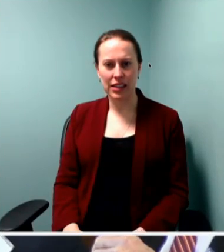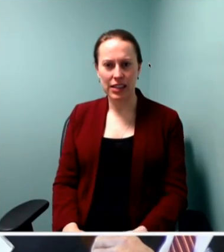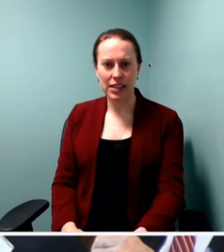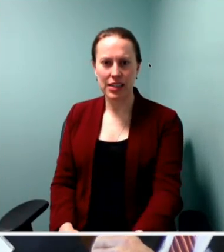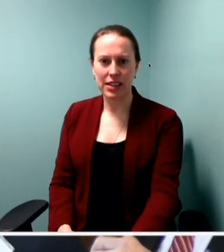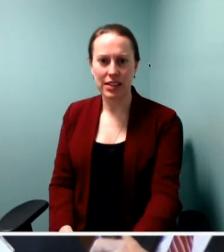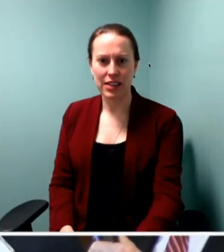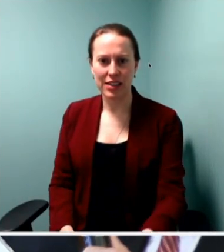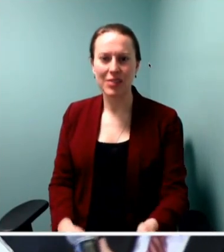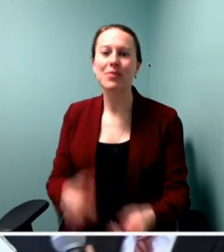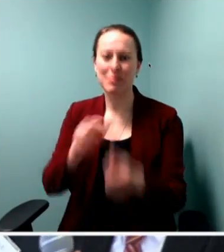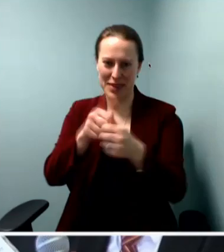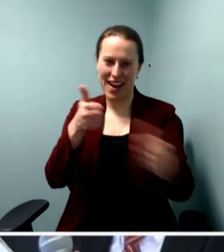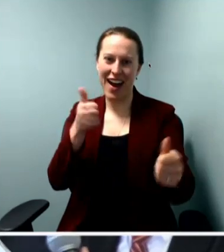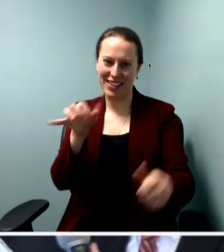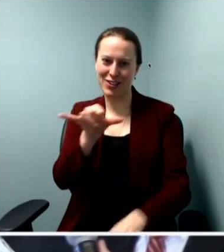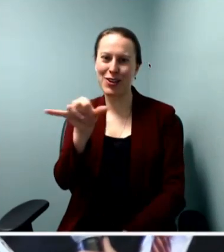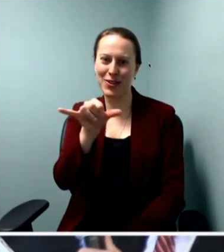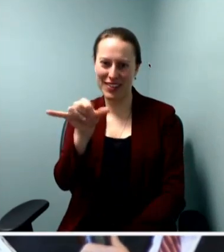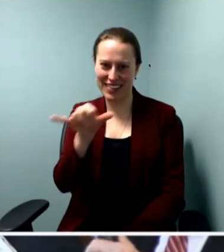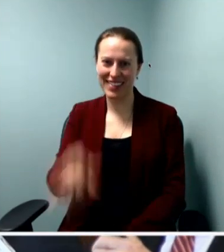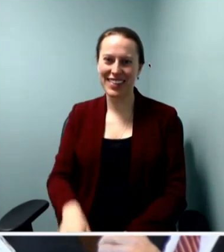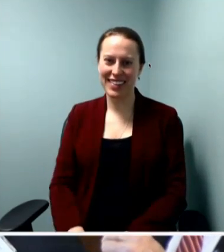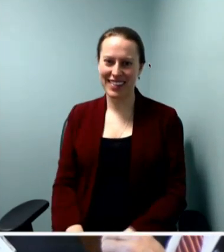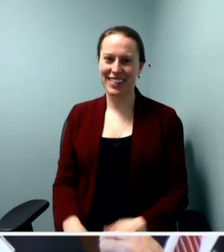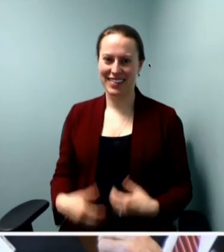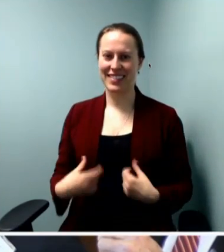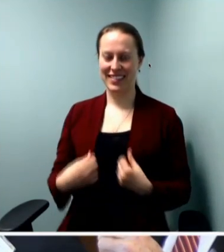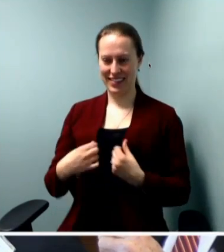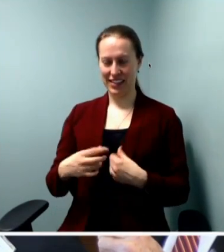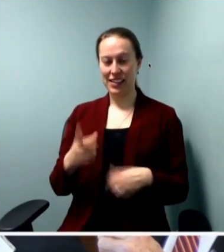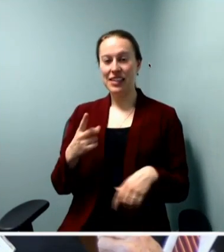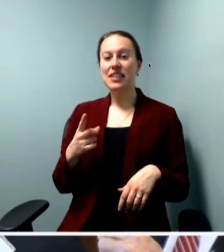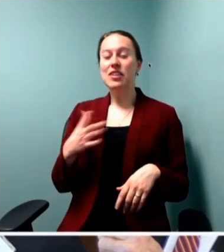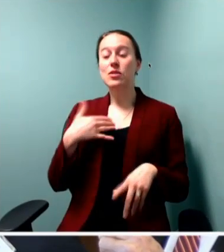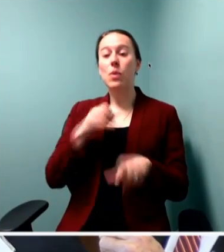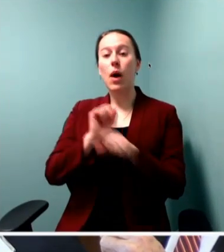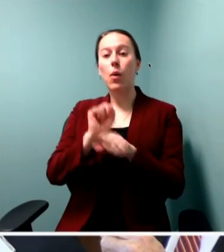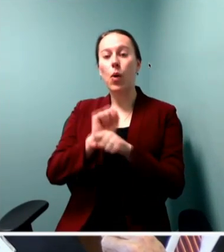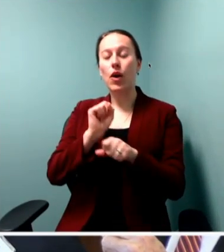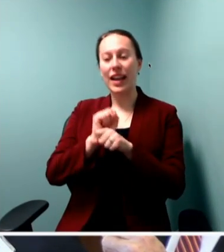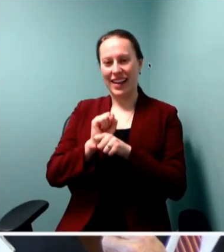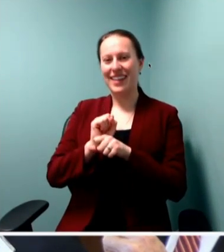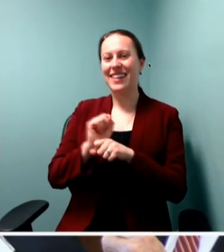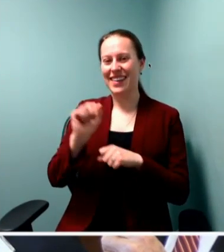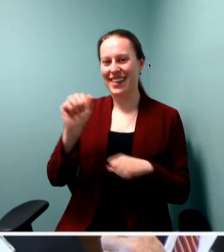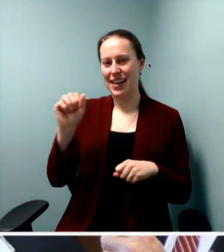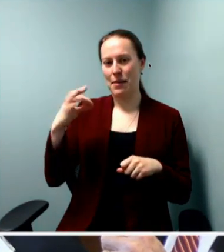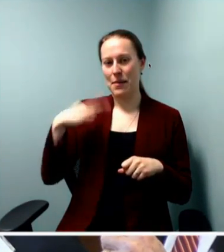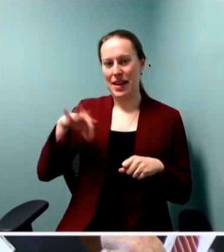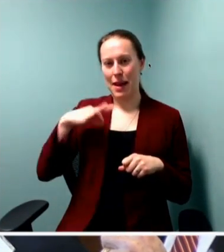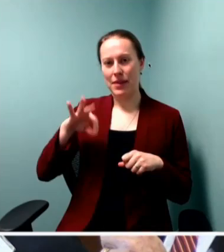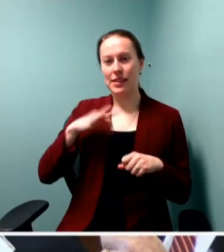at the Walker Art Center in Minneapolis and my job was to bring two emerging forms out.